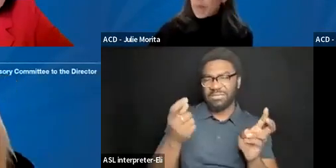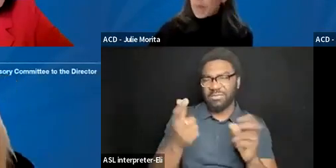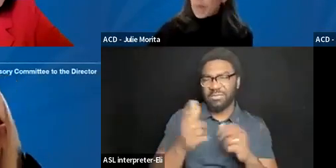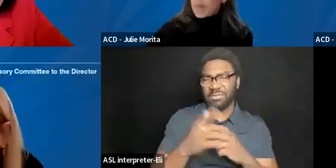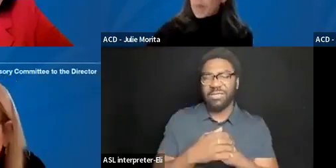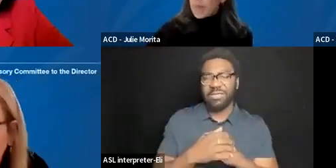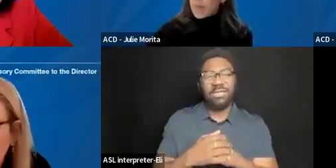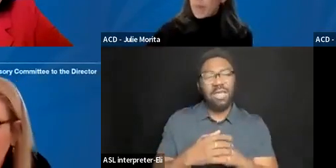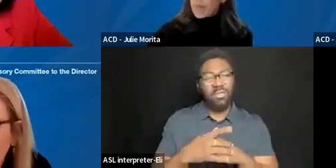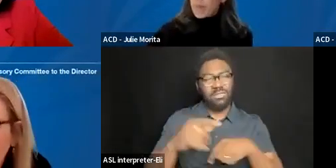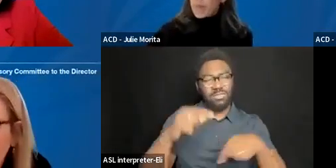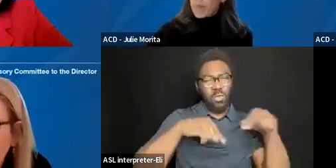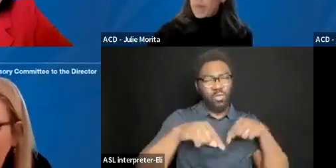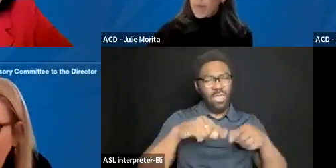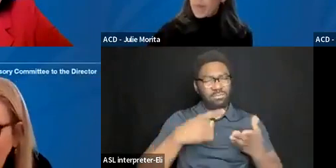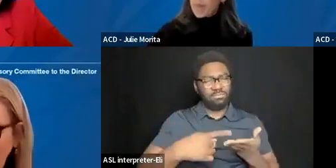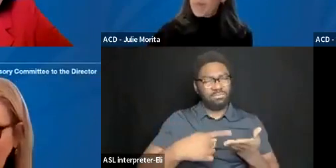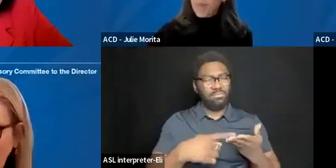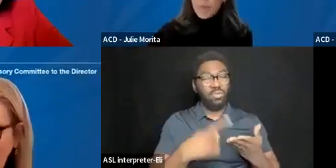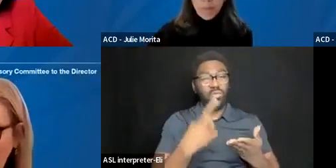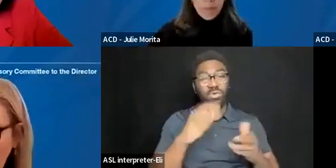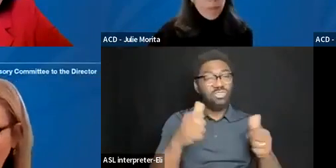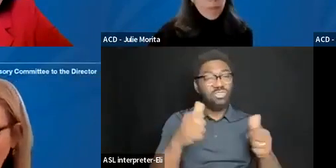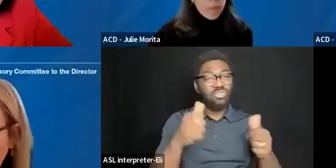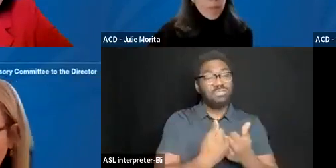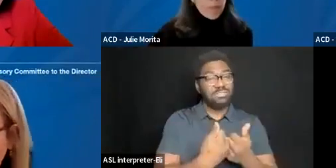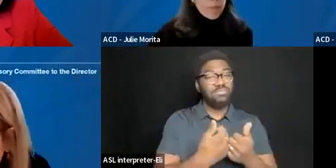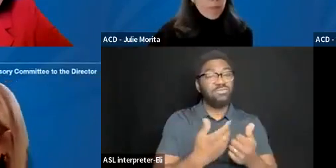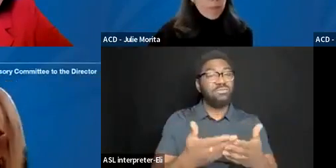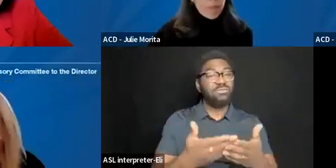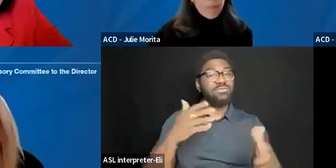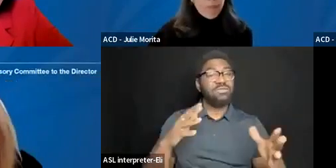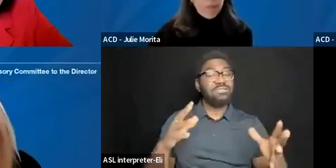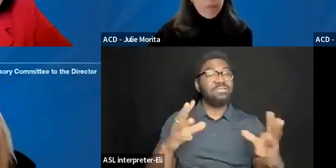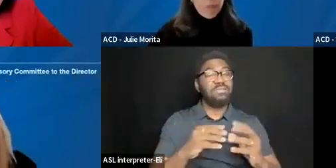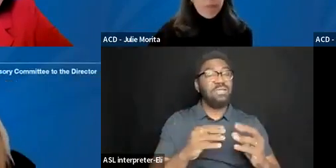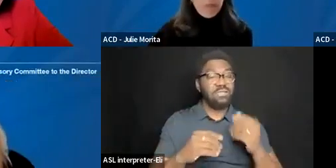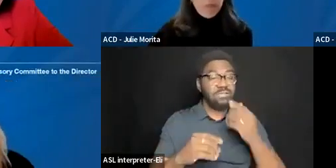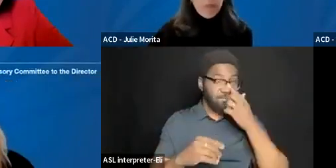a challenge that we've talked about in previous meetings, which is the disconnect or the misunderstanding